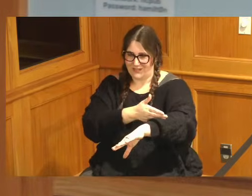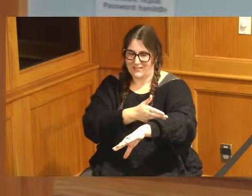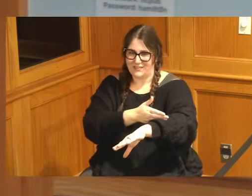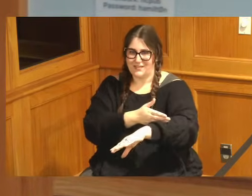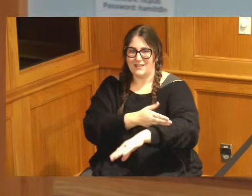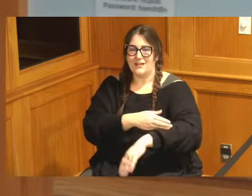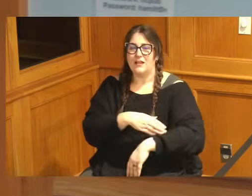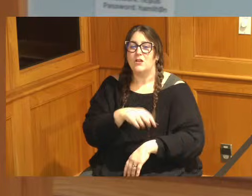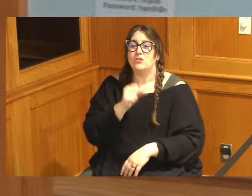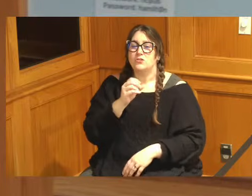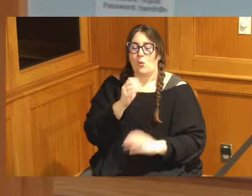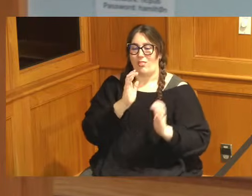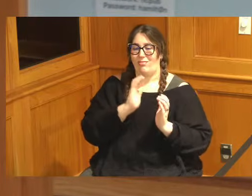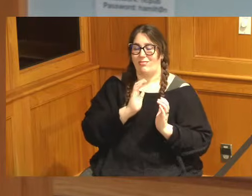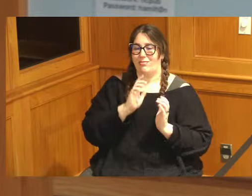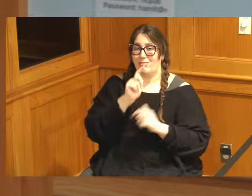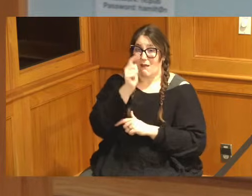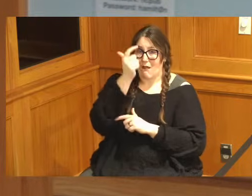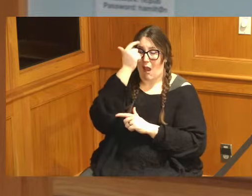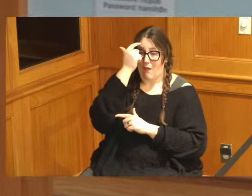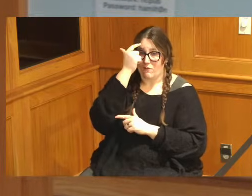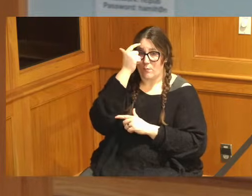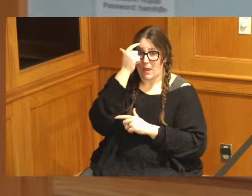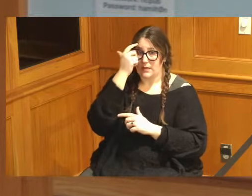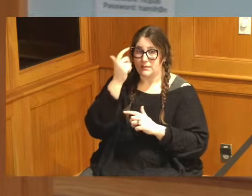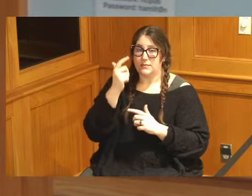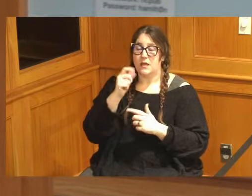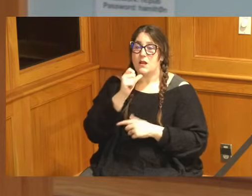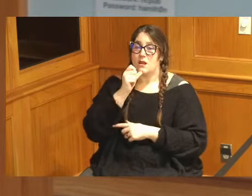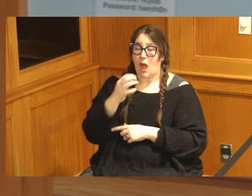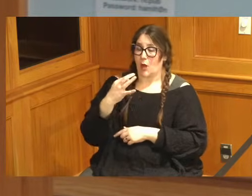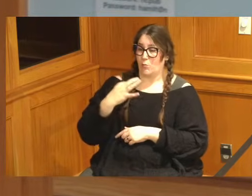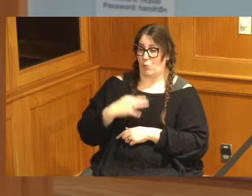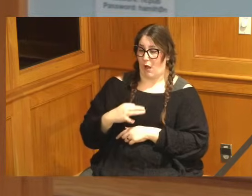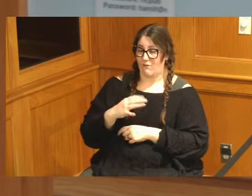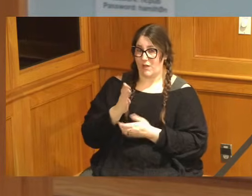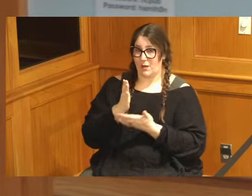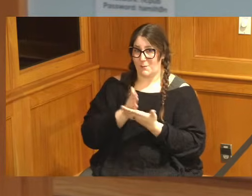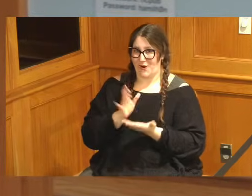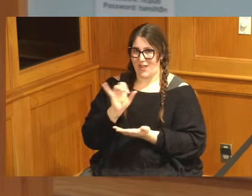partners the the governments the nonprofit sector like us the sort of nonprofit finance sector